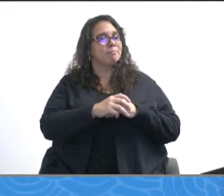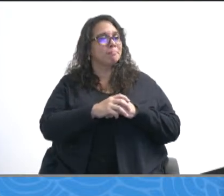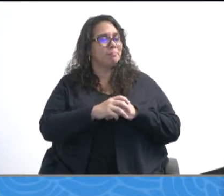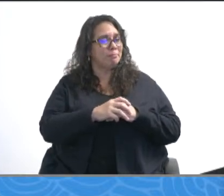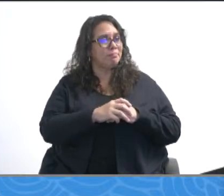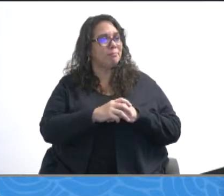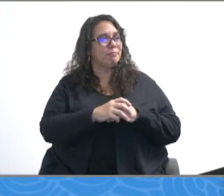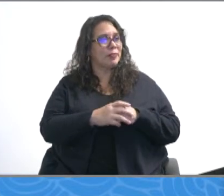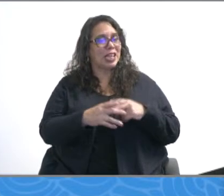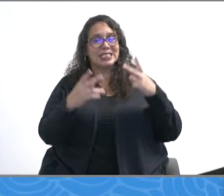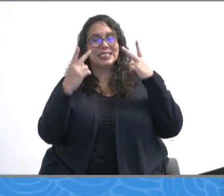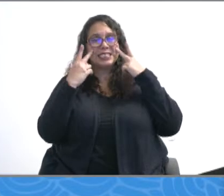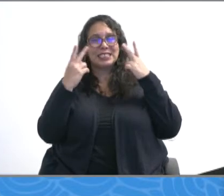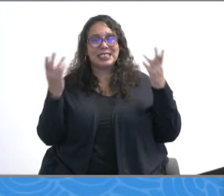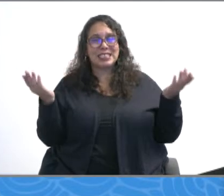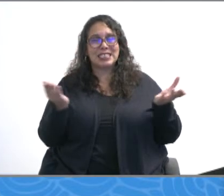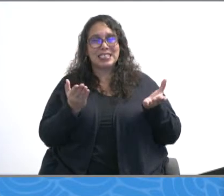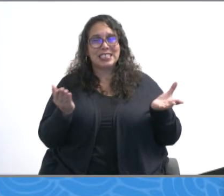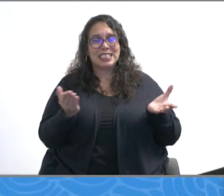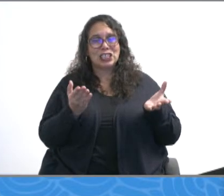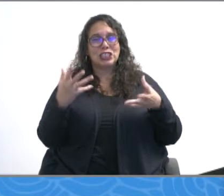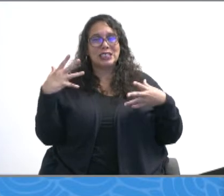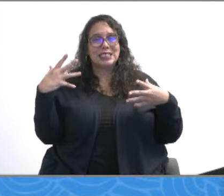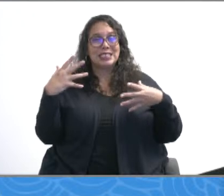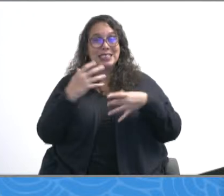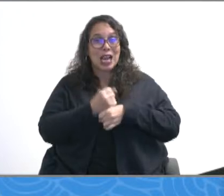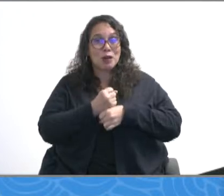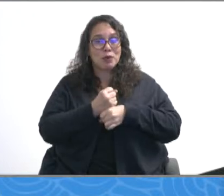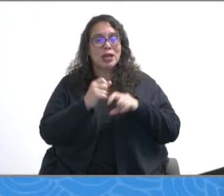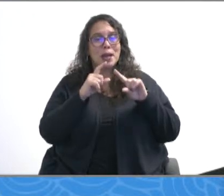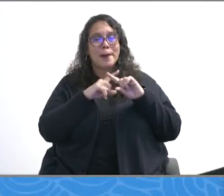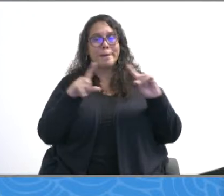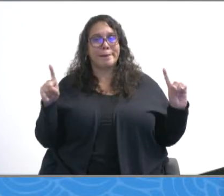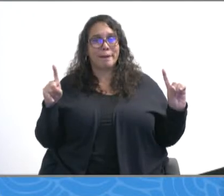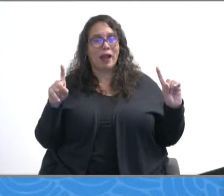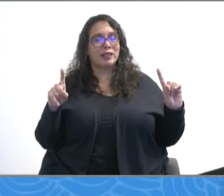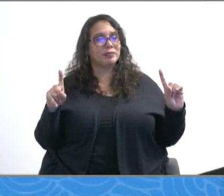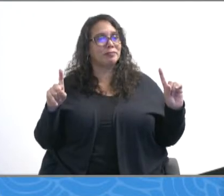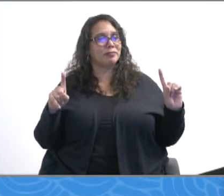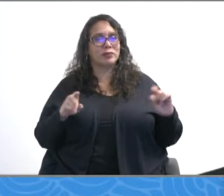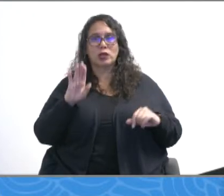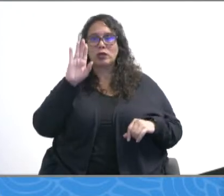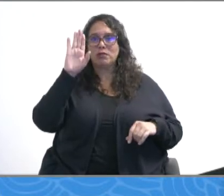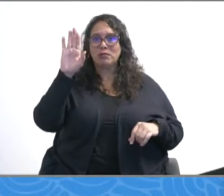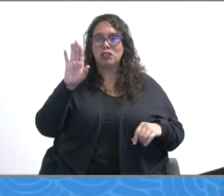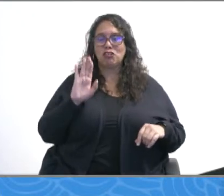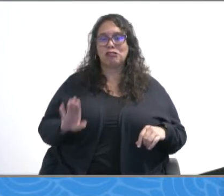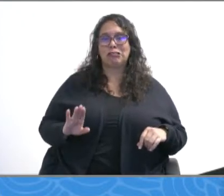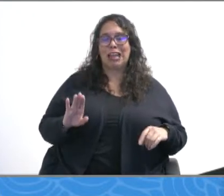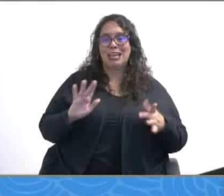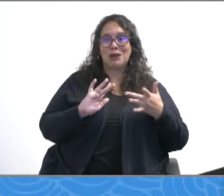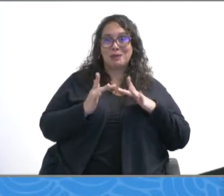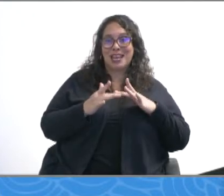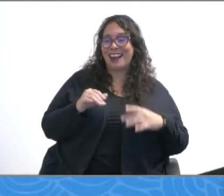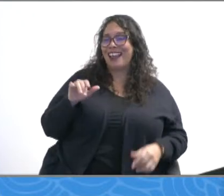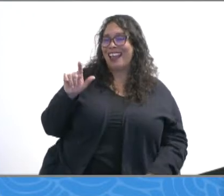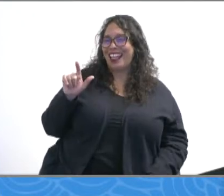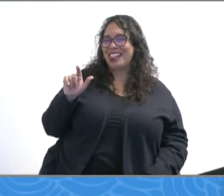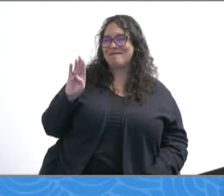So you can see here, this is just a summary, but I did hear of this one great website called lbschools.net/lcap,